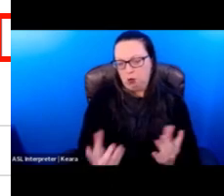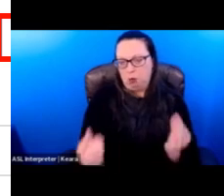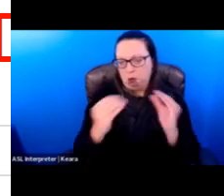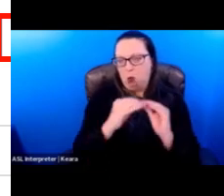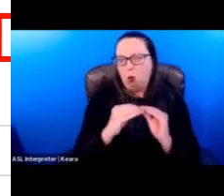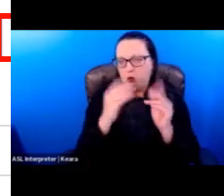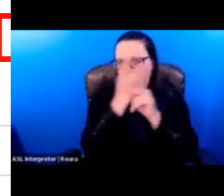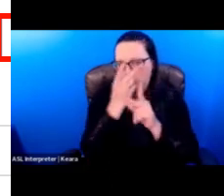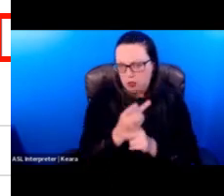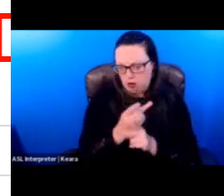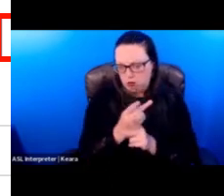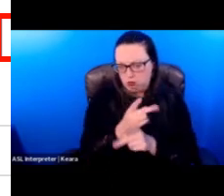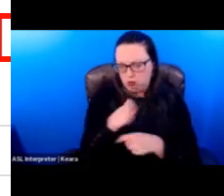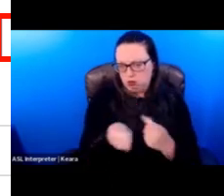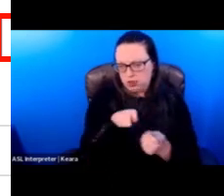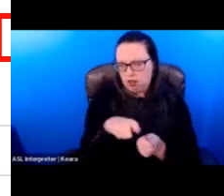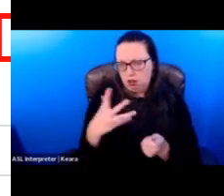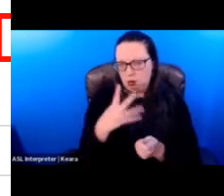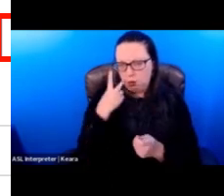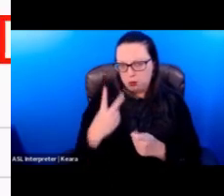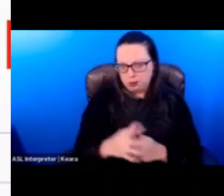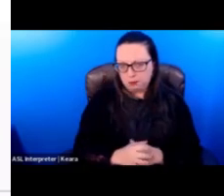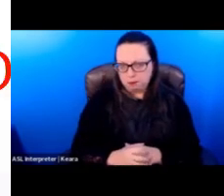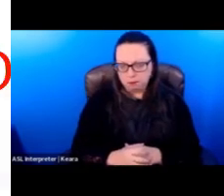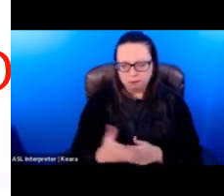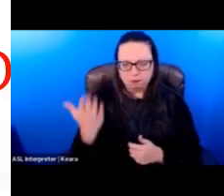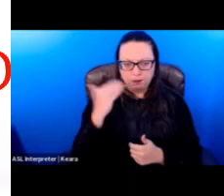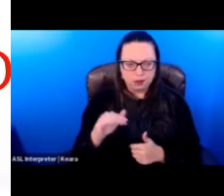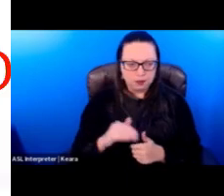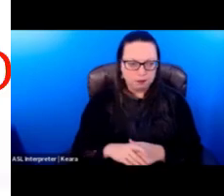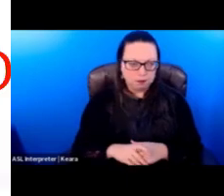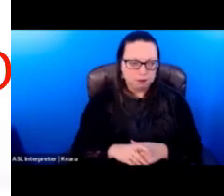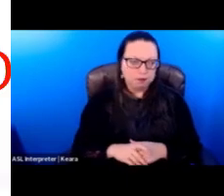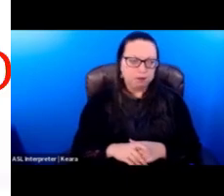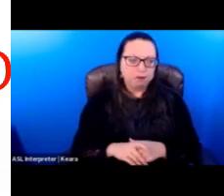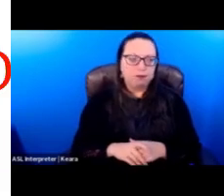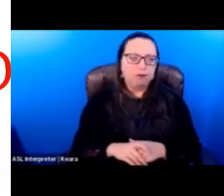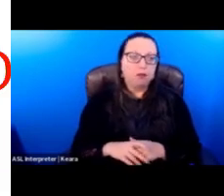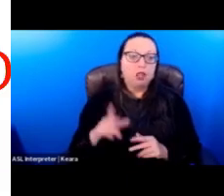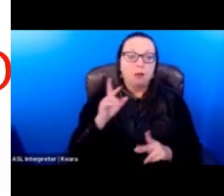just exactly what we're seeing. Next time. People are asked where they need assistance,